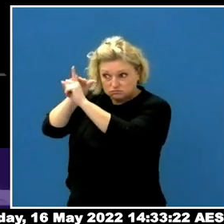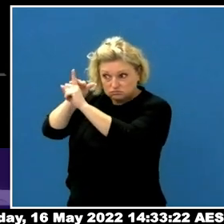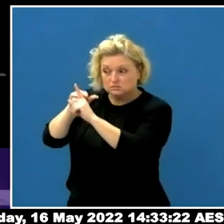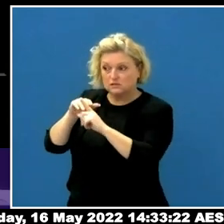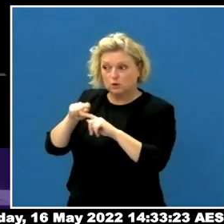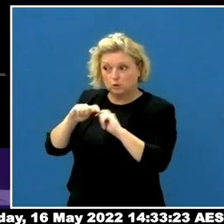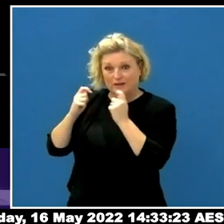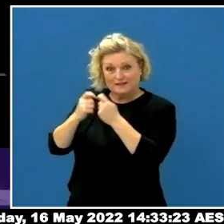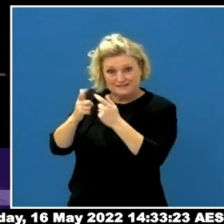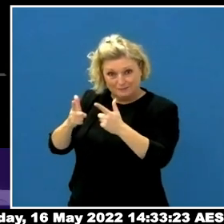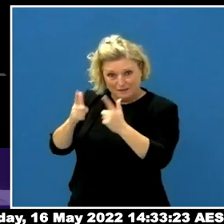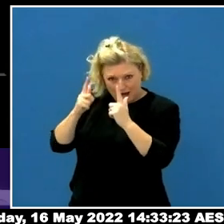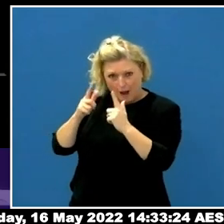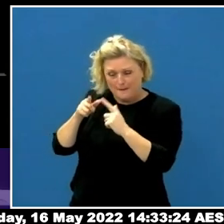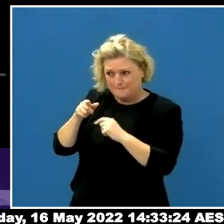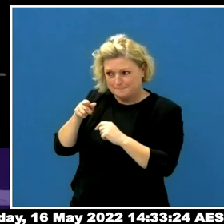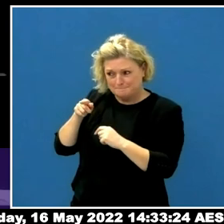Yes, I did. MR FOGARTY: In a complaint?